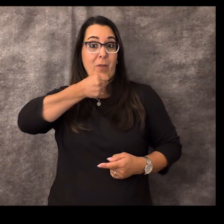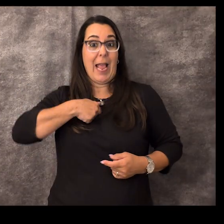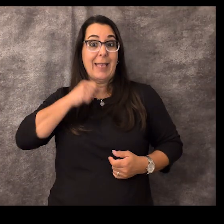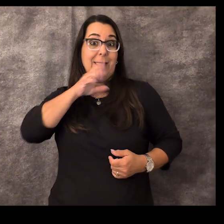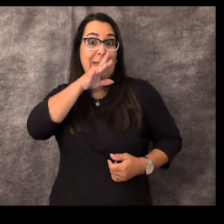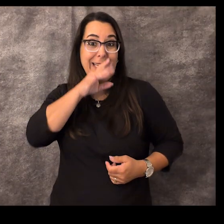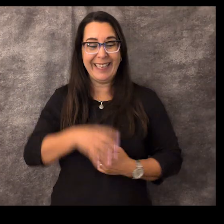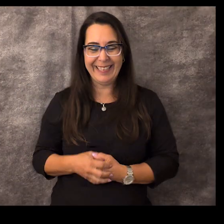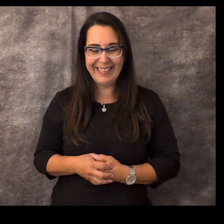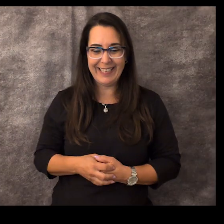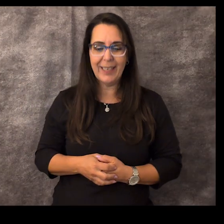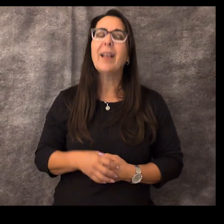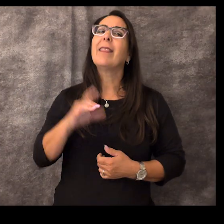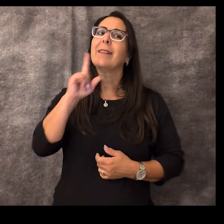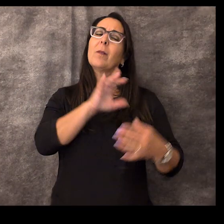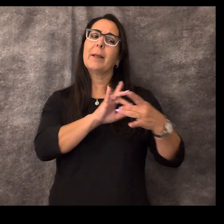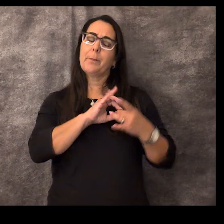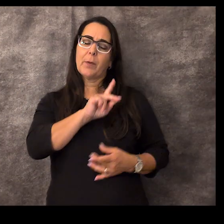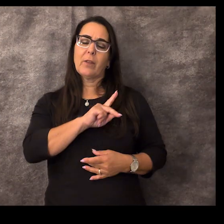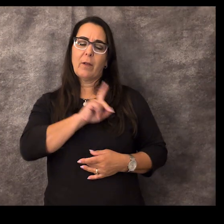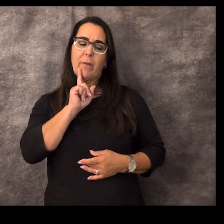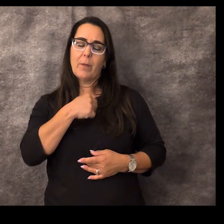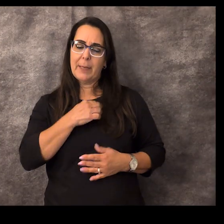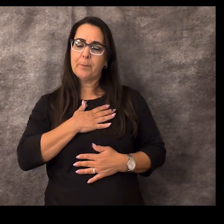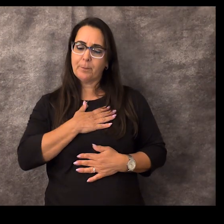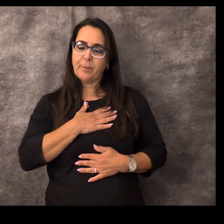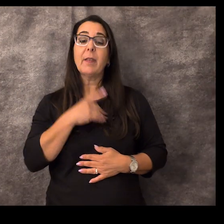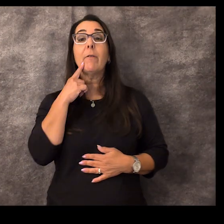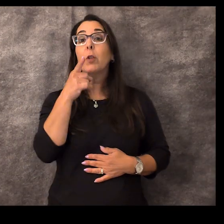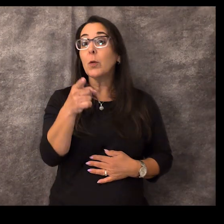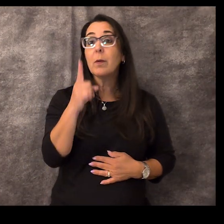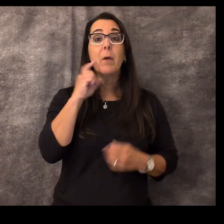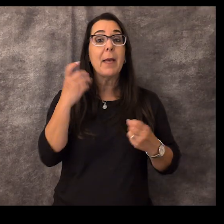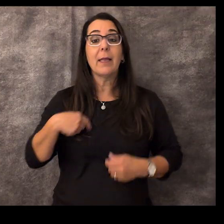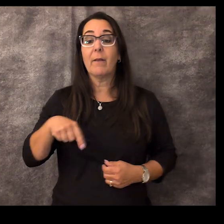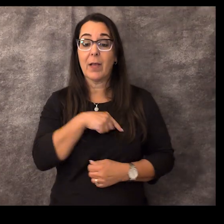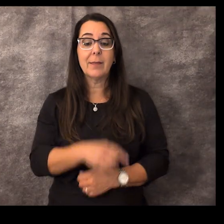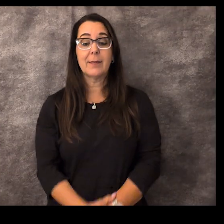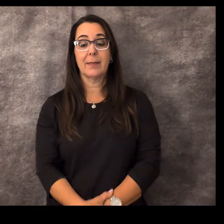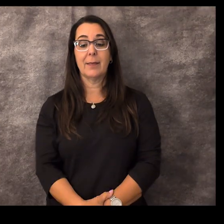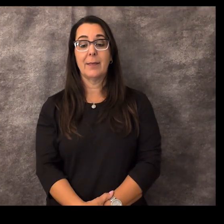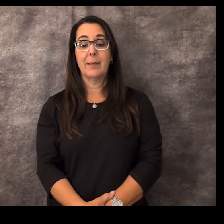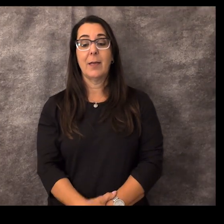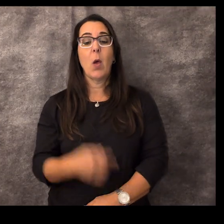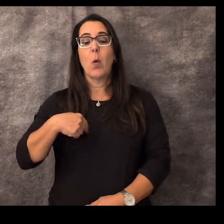(Mai Vang) This is incredibly personal. To me and and to you and to so many of us, right? It can't be seen as something that siloed.